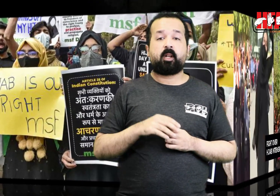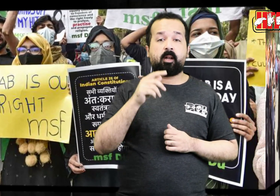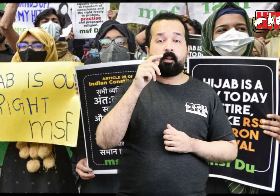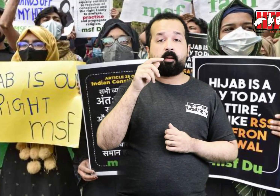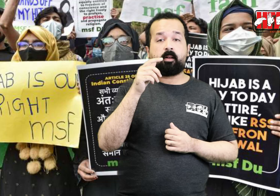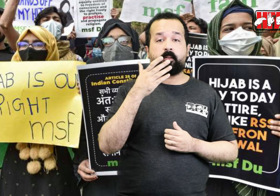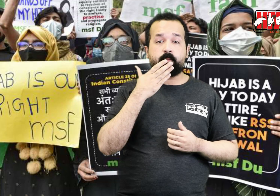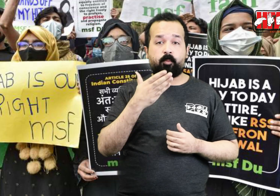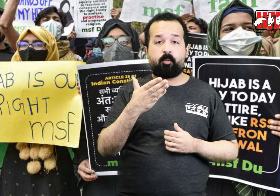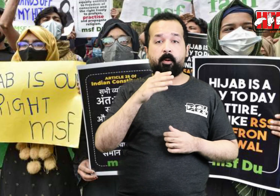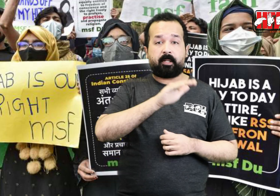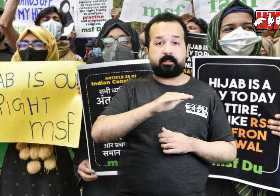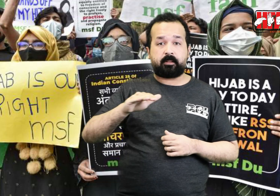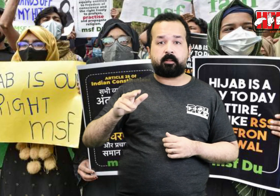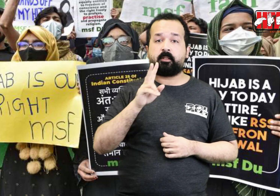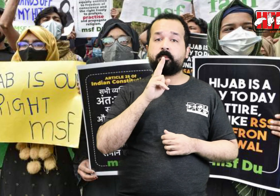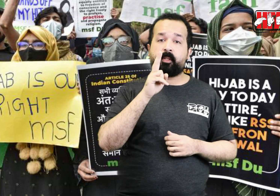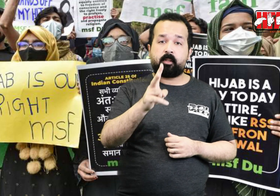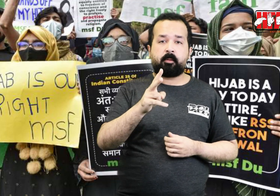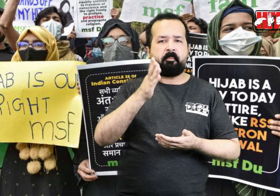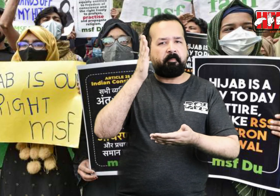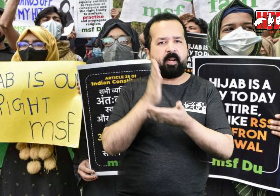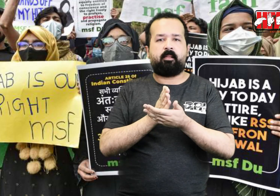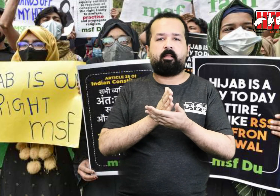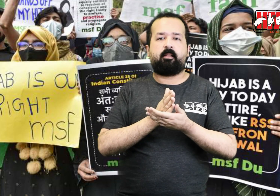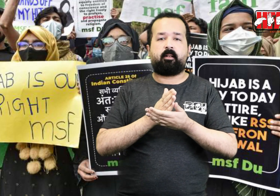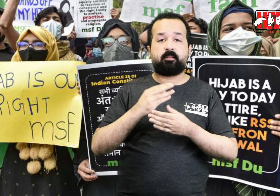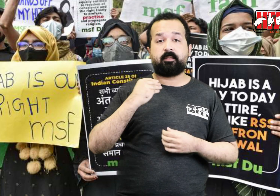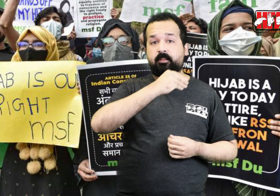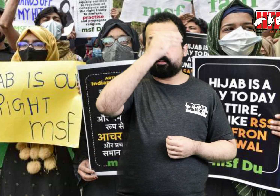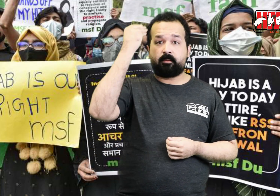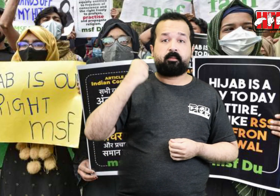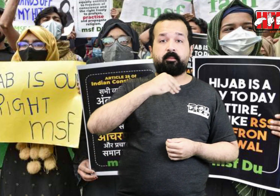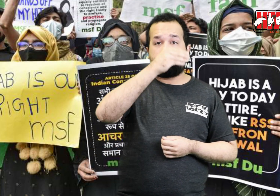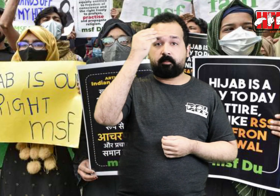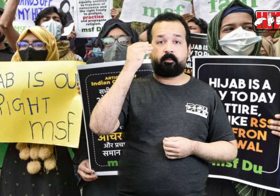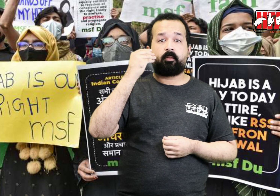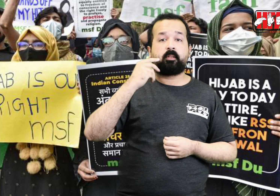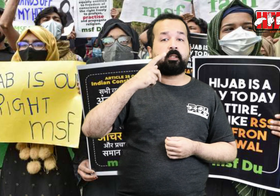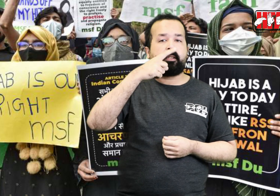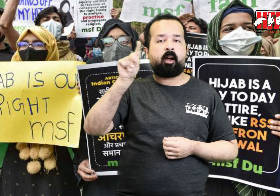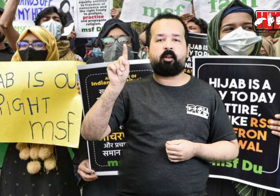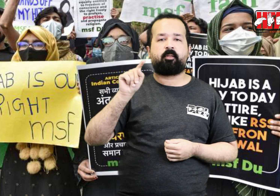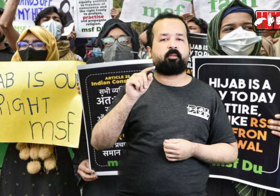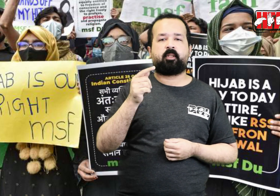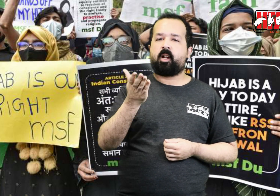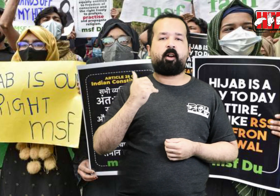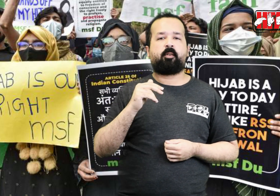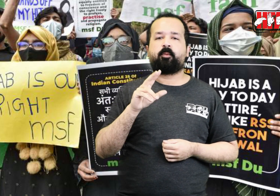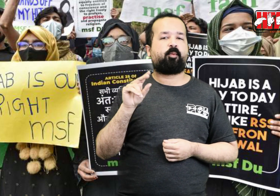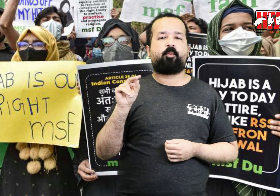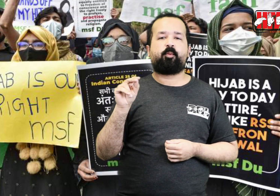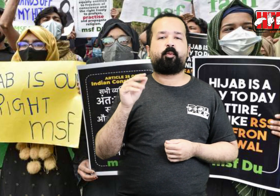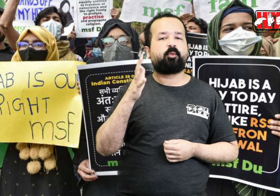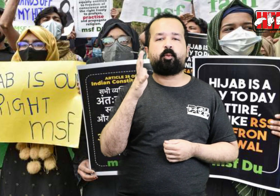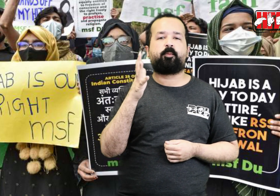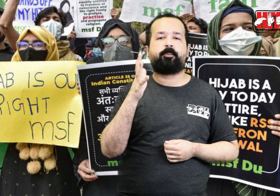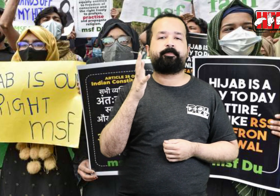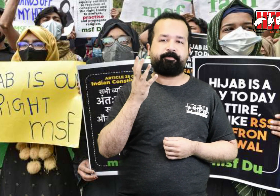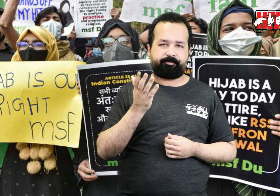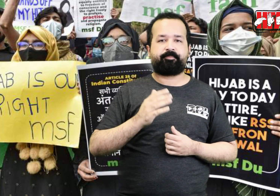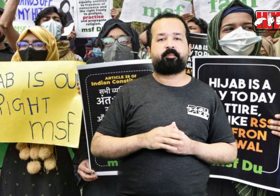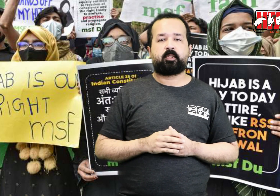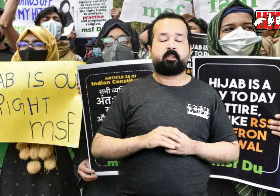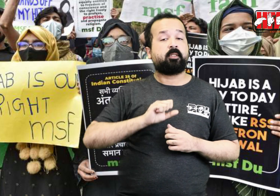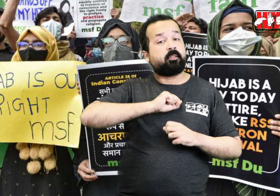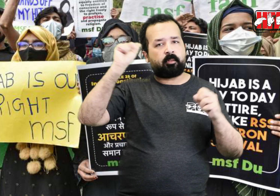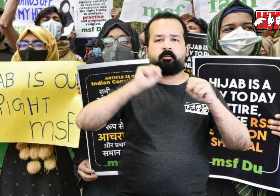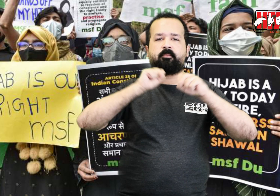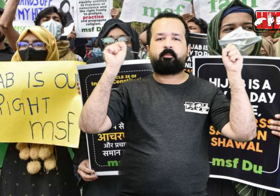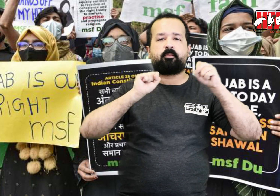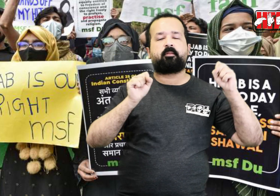The student said that she would continue protesting till the hijab was allowed.